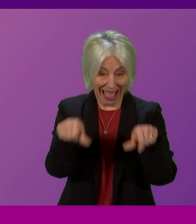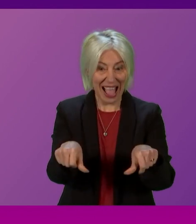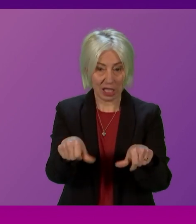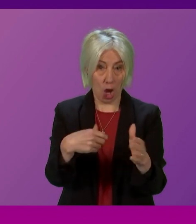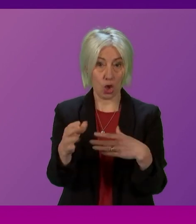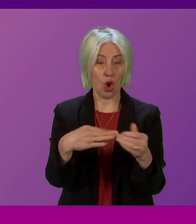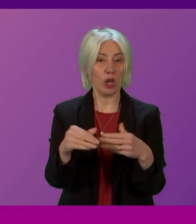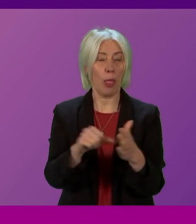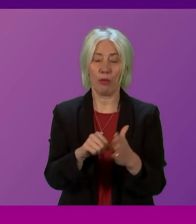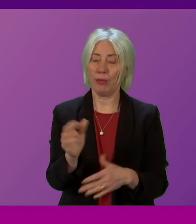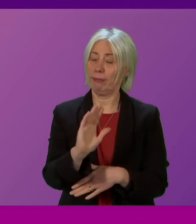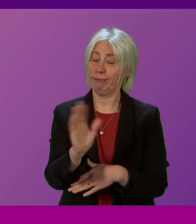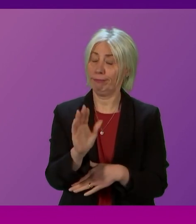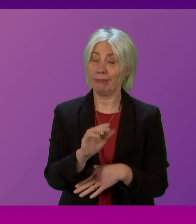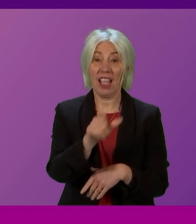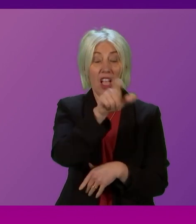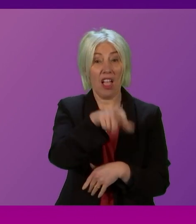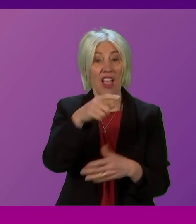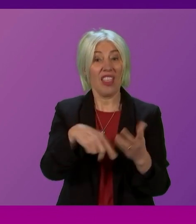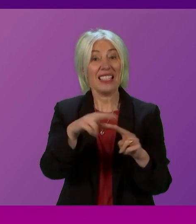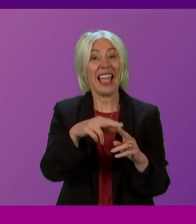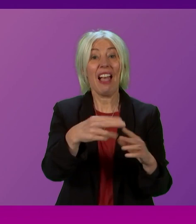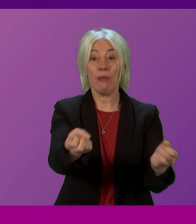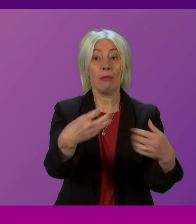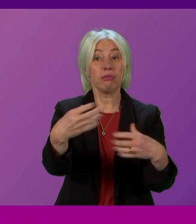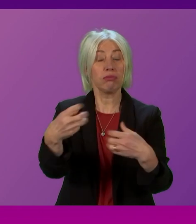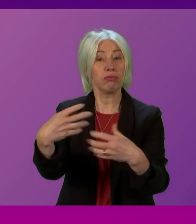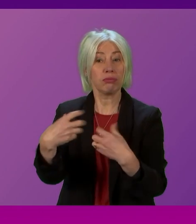We heard directly from staff about the impact that this crisis is having on them.